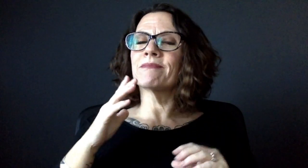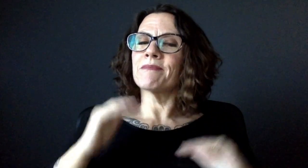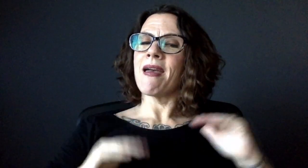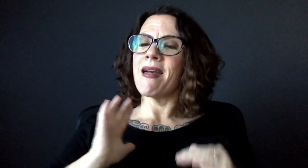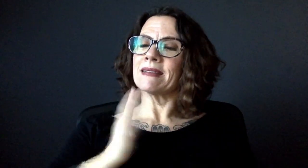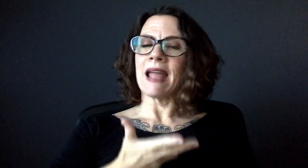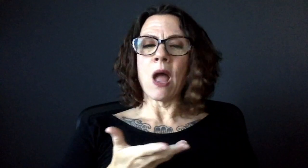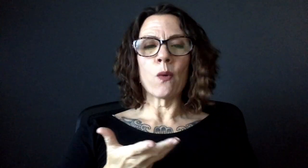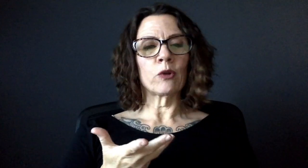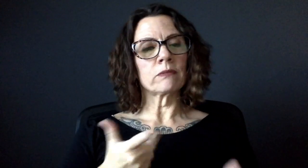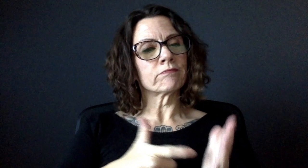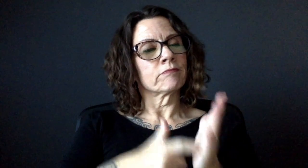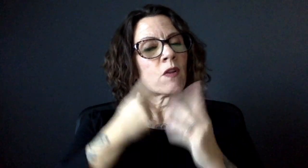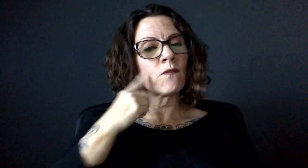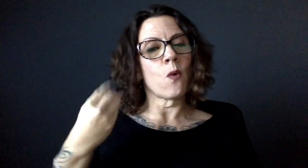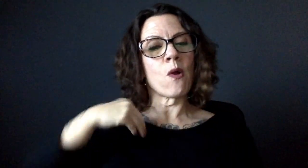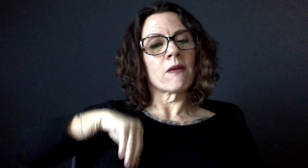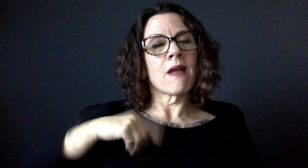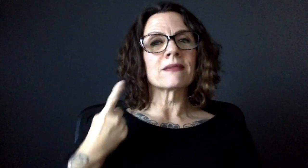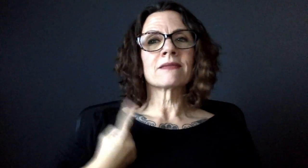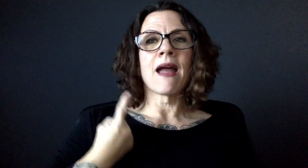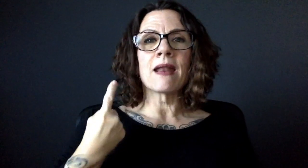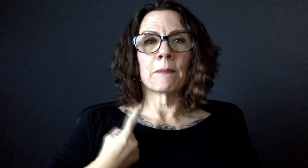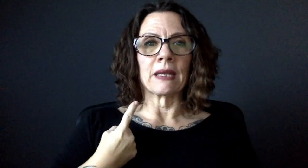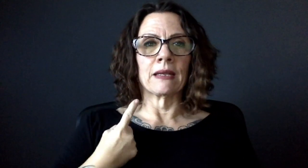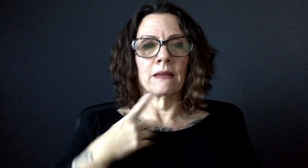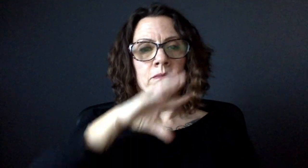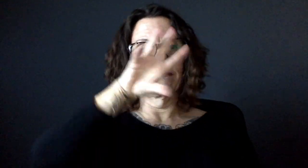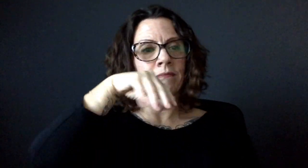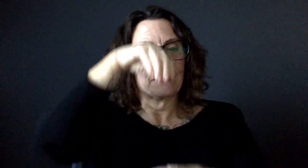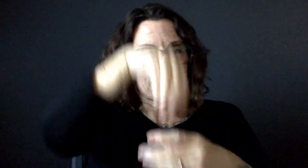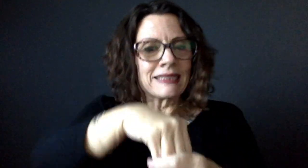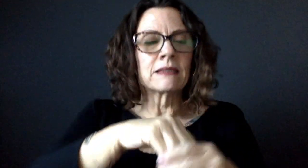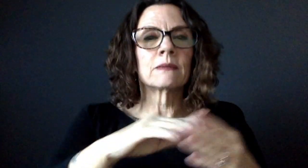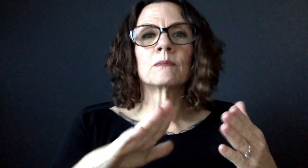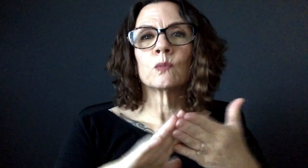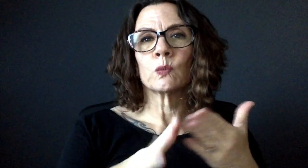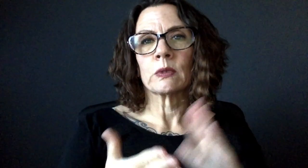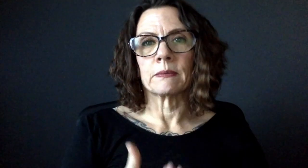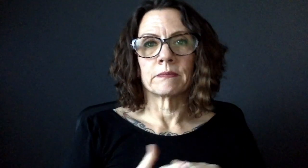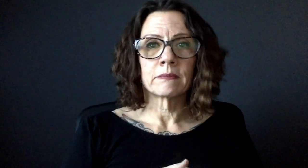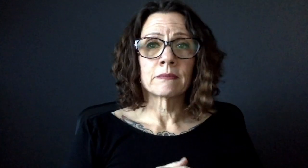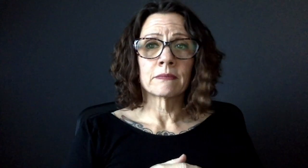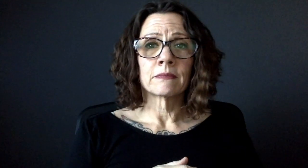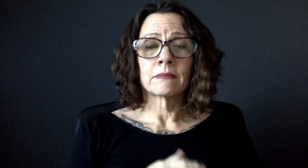we can balance autonomy while being in community,